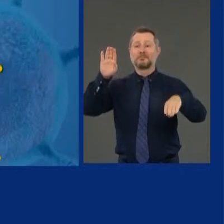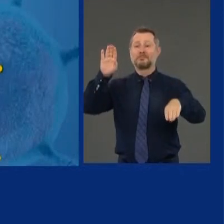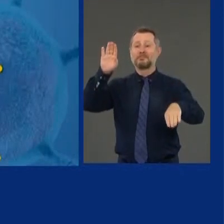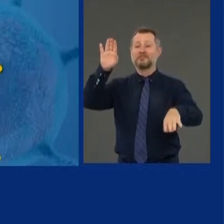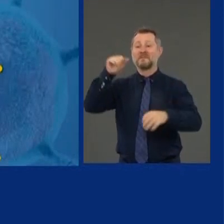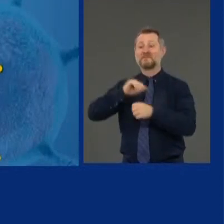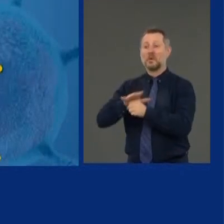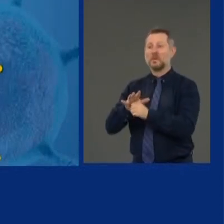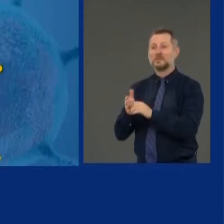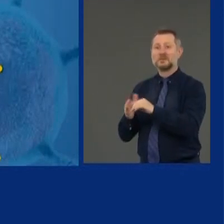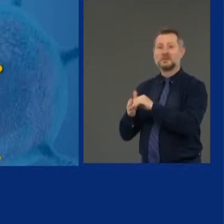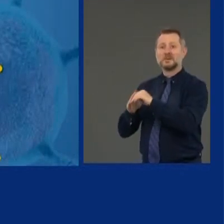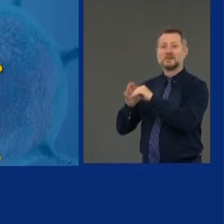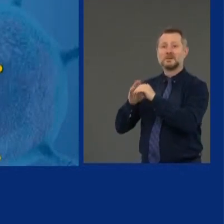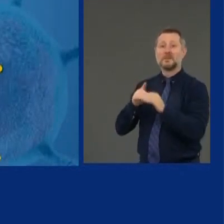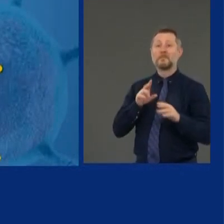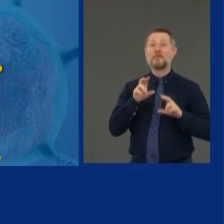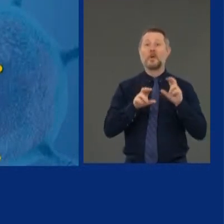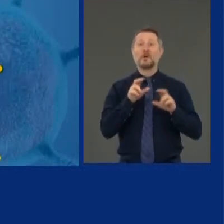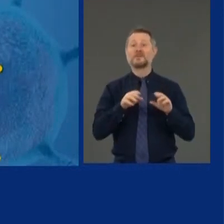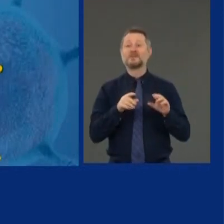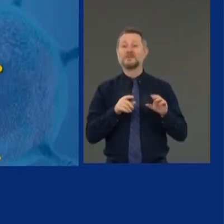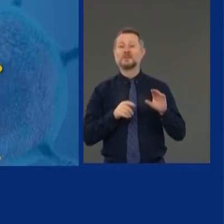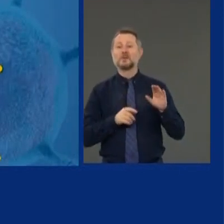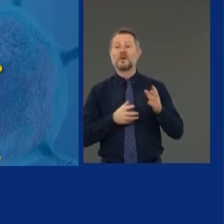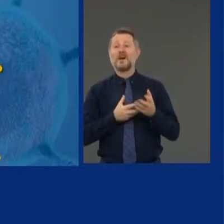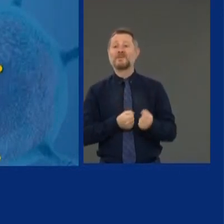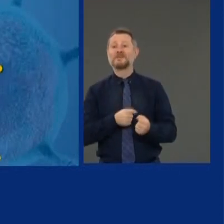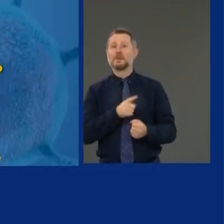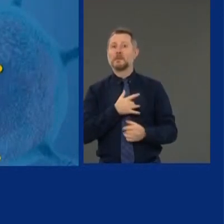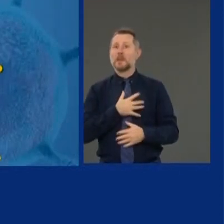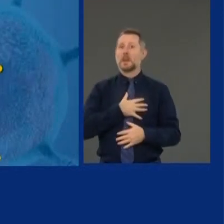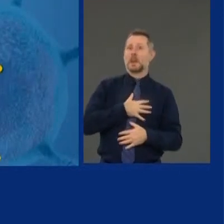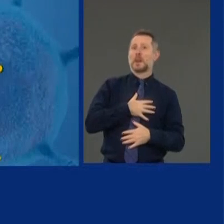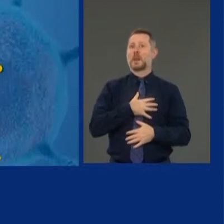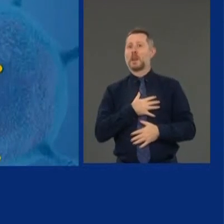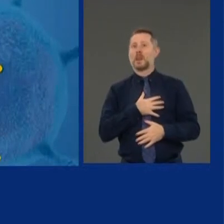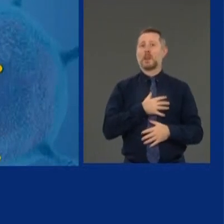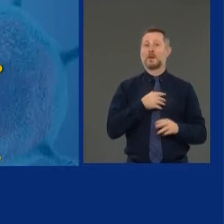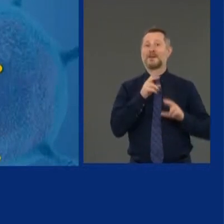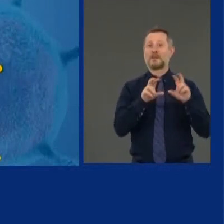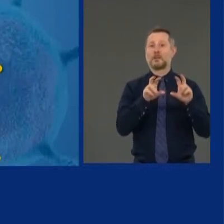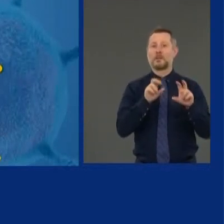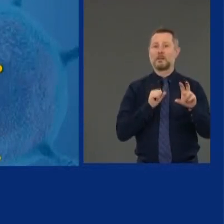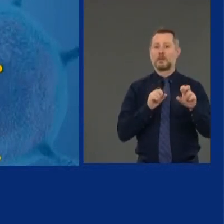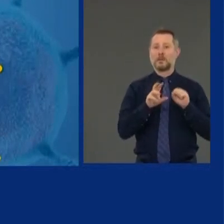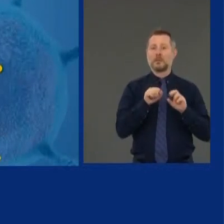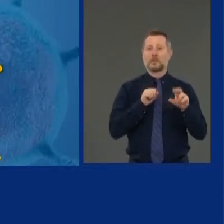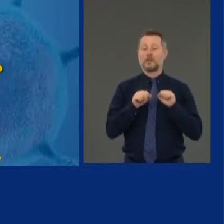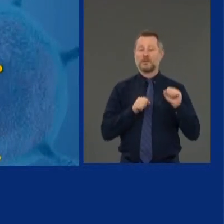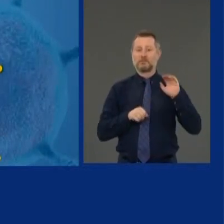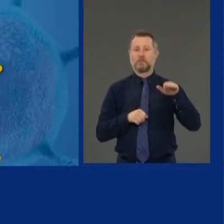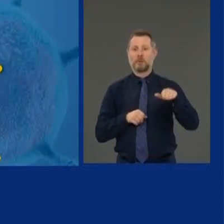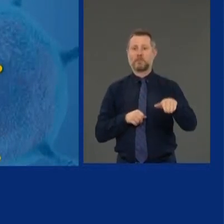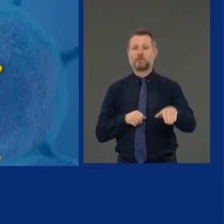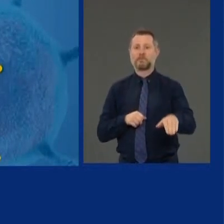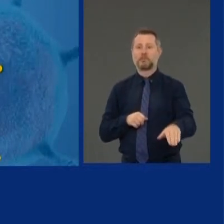WHEN VIRUS GOES UP, CONSUMER